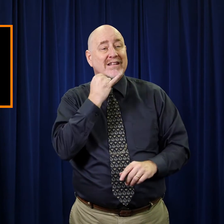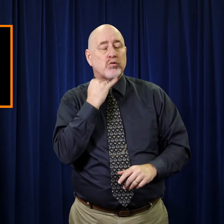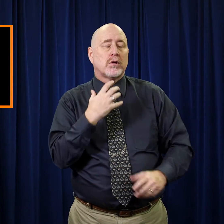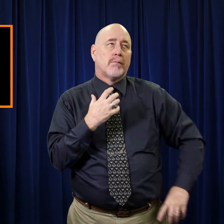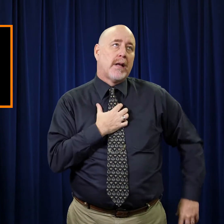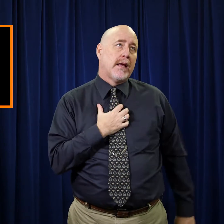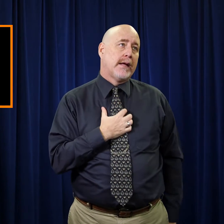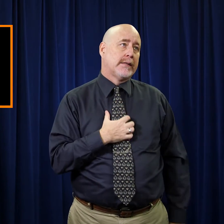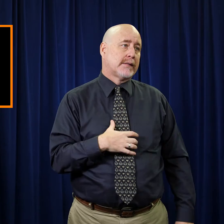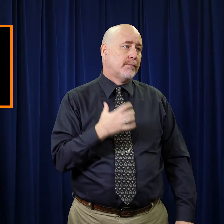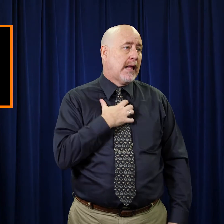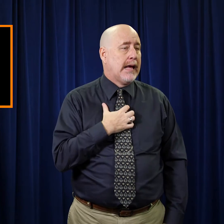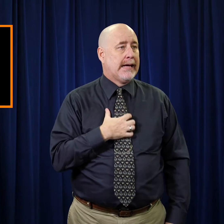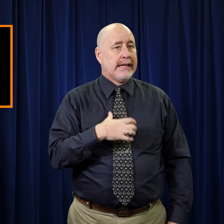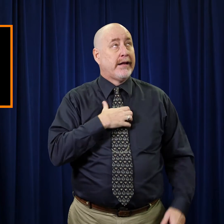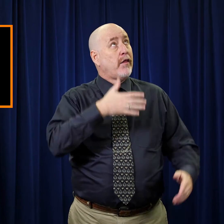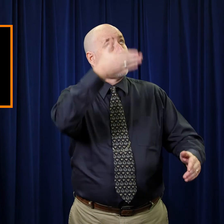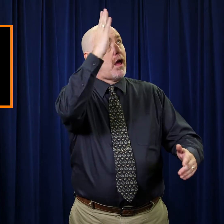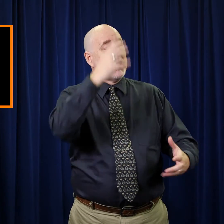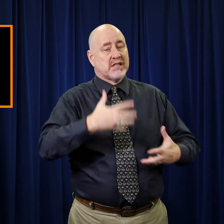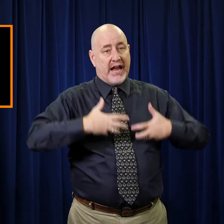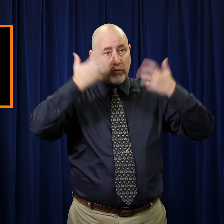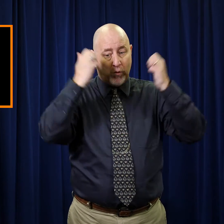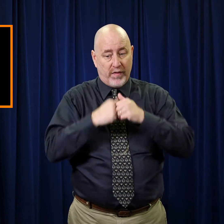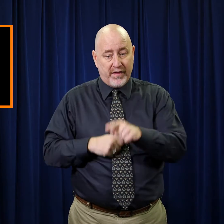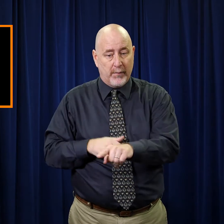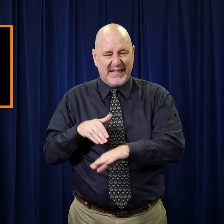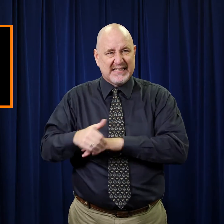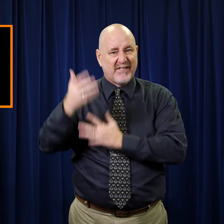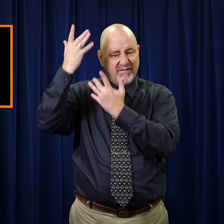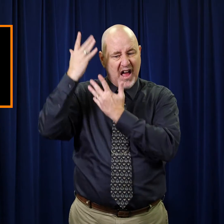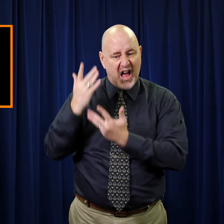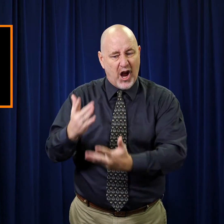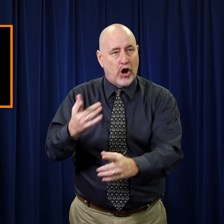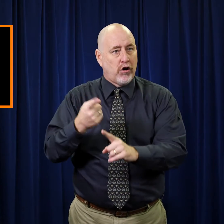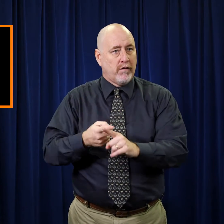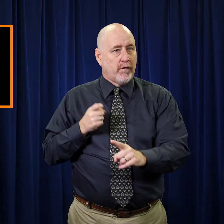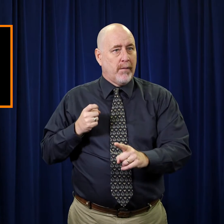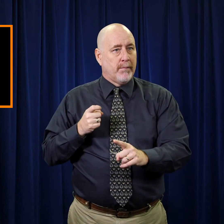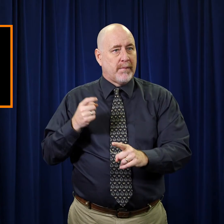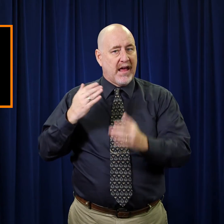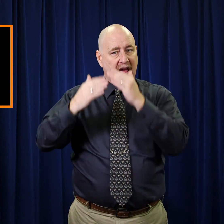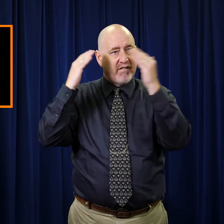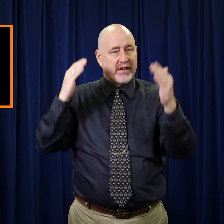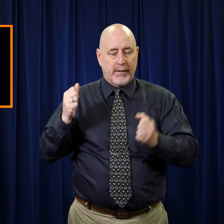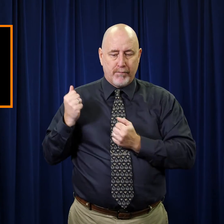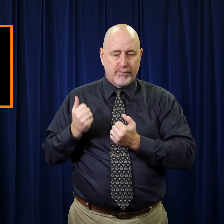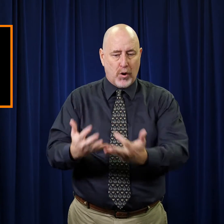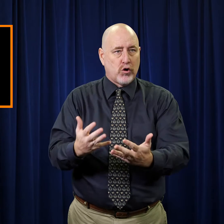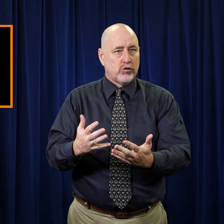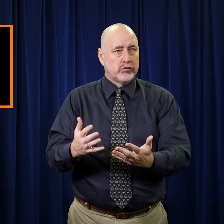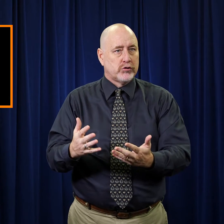The people had complained. They angered the Lord. He sent fire from Heaven and